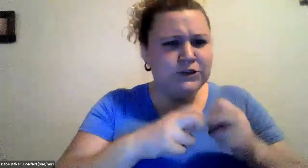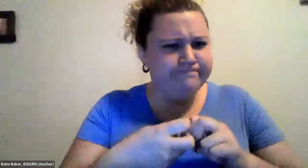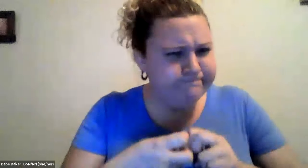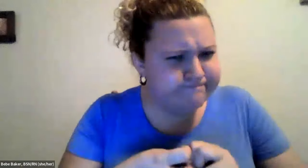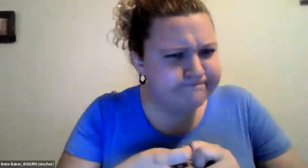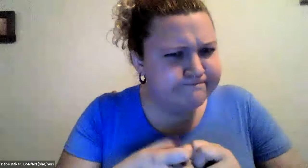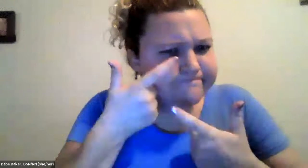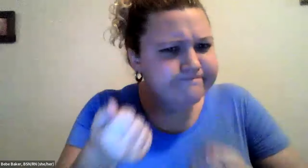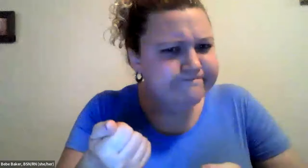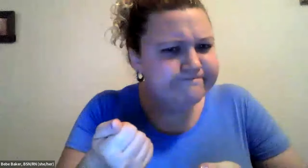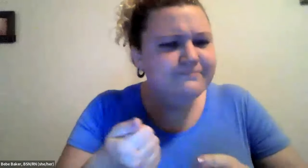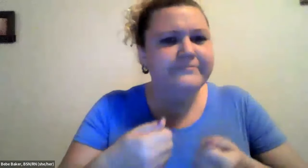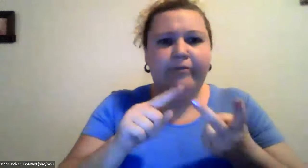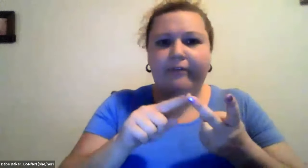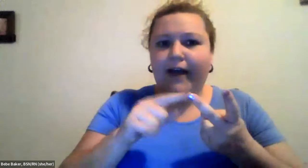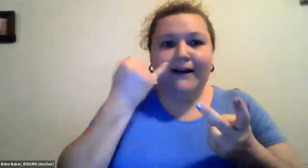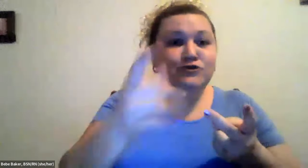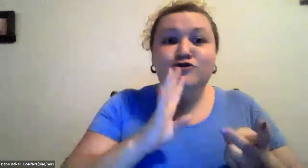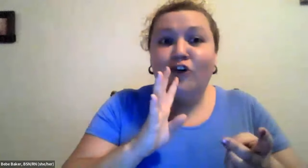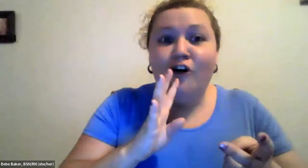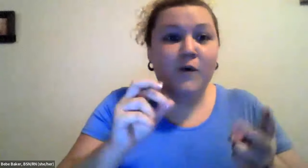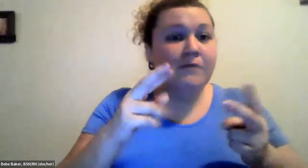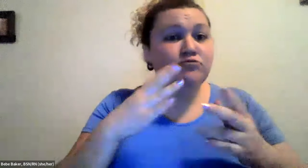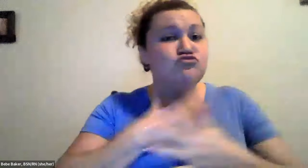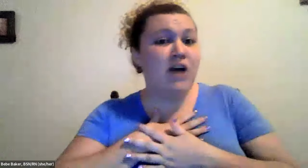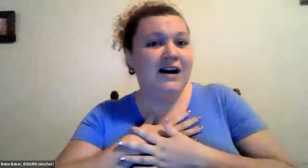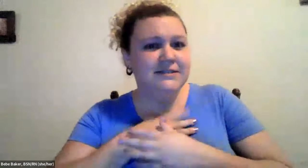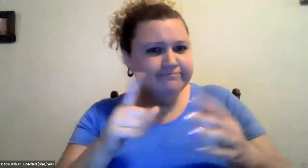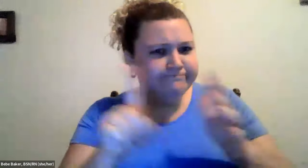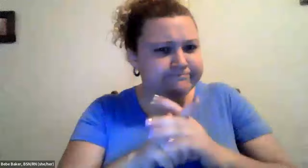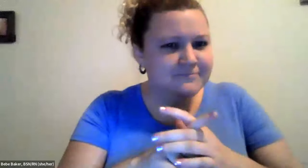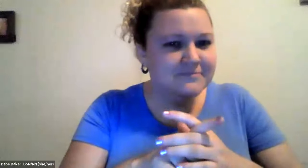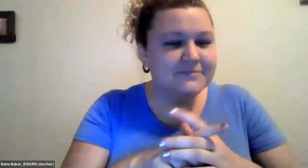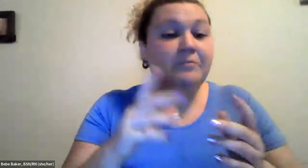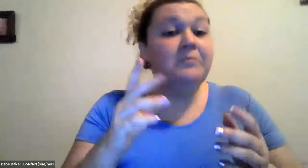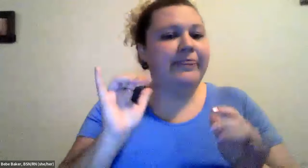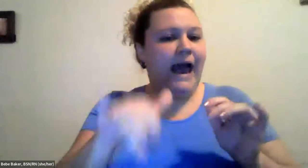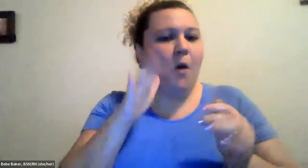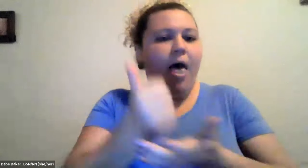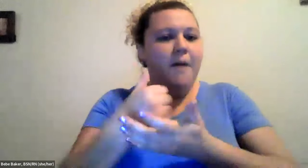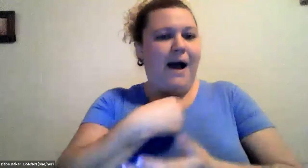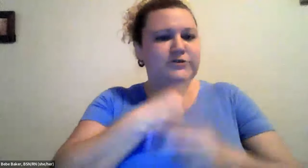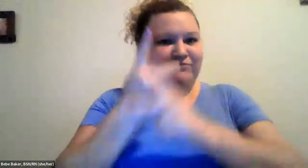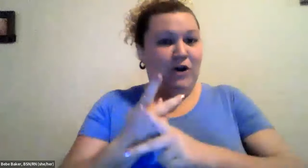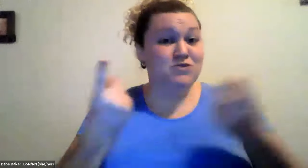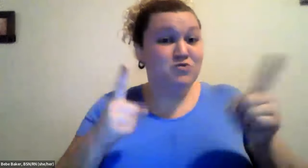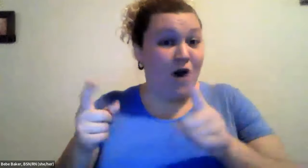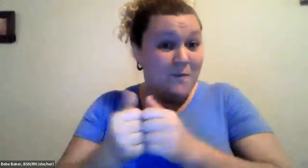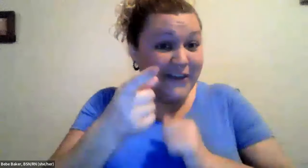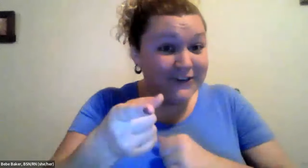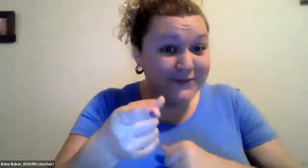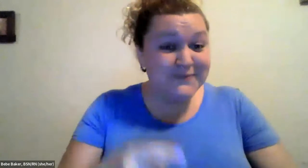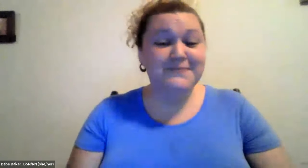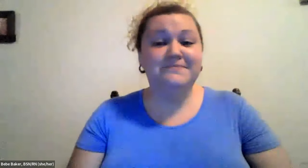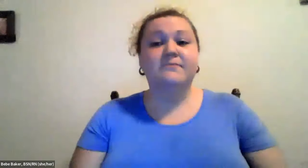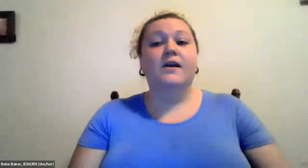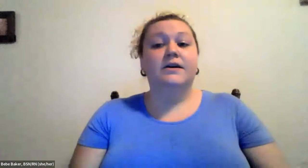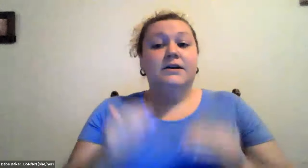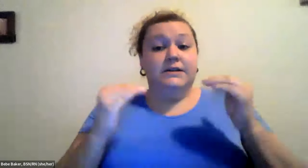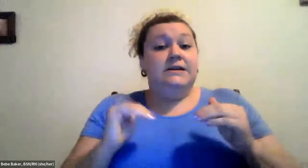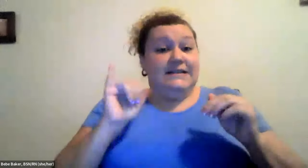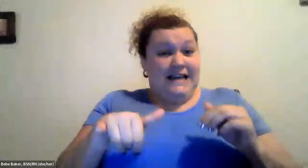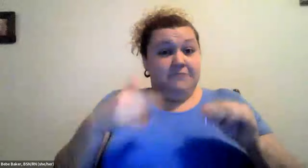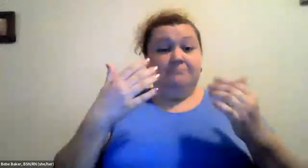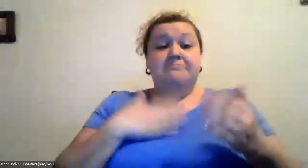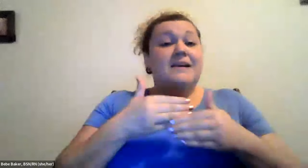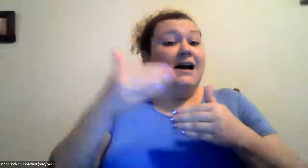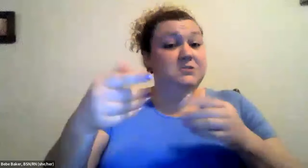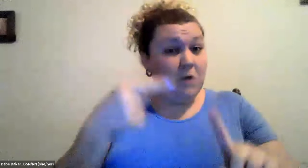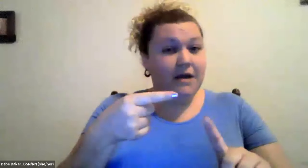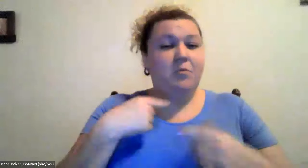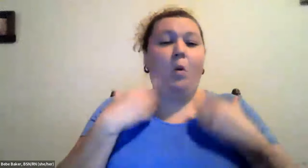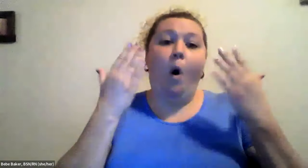Cristine Saunders: If you're sleeping and you were having heart issues, why is that or if you're talking and if you're resting, but it still shows up that the heart was working hard it can help us figure out what to do and how to treat you better.